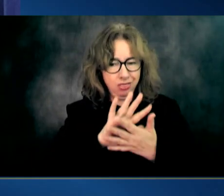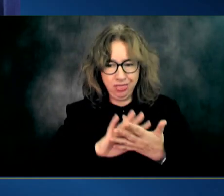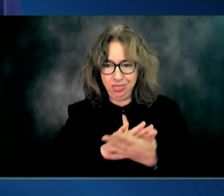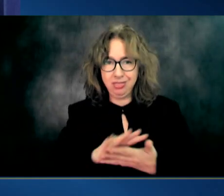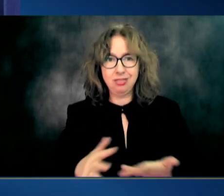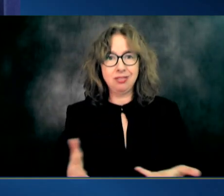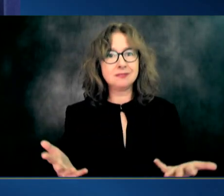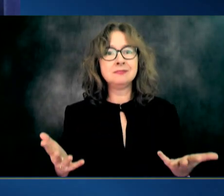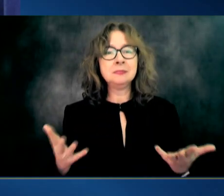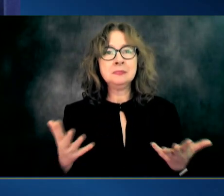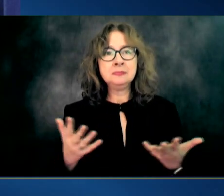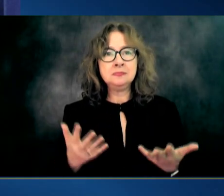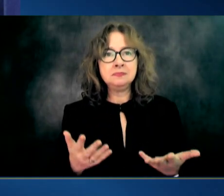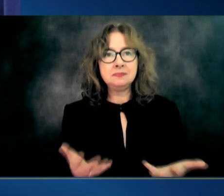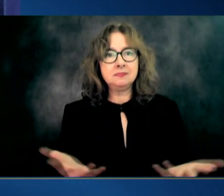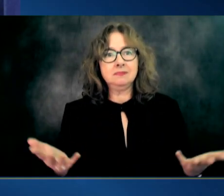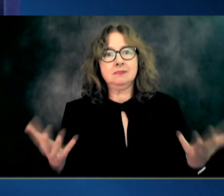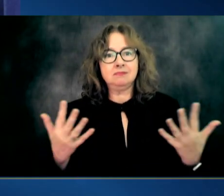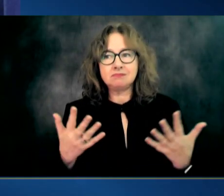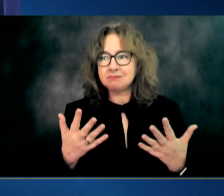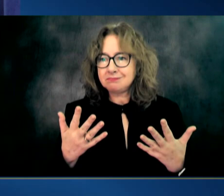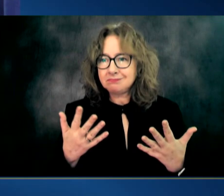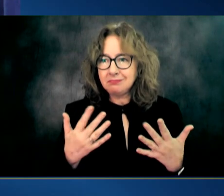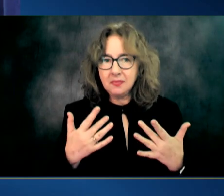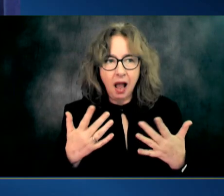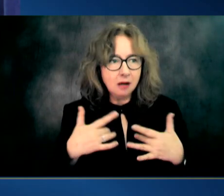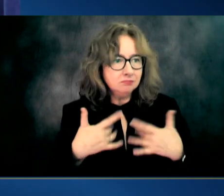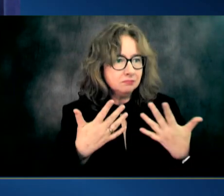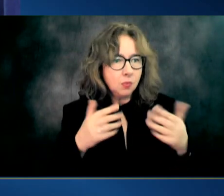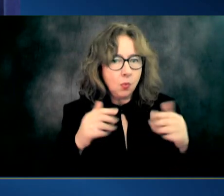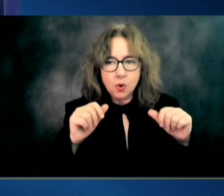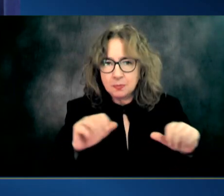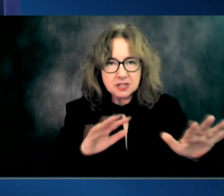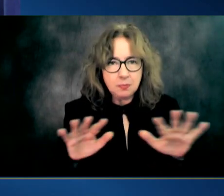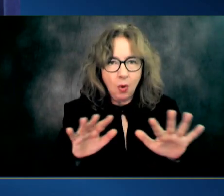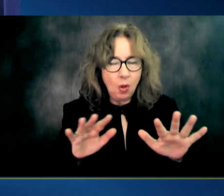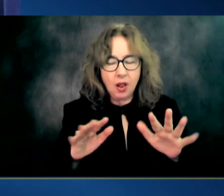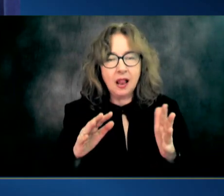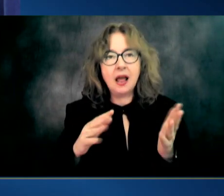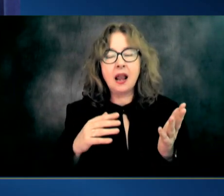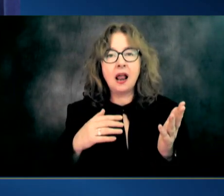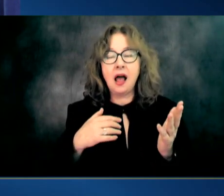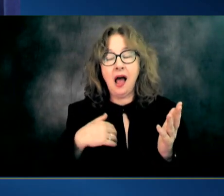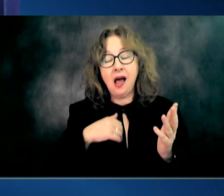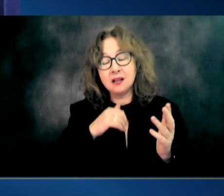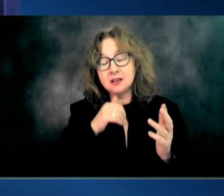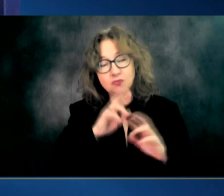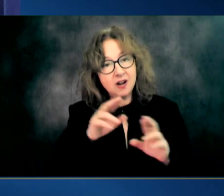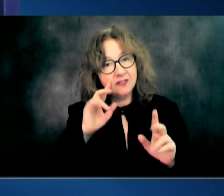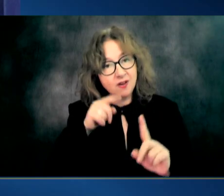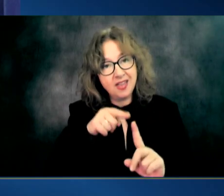of possibility. And I wasn't really prepared for that. We were doing this in the pandemic.